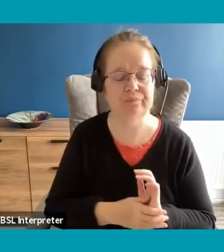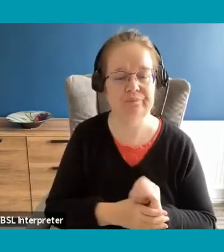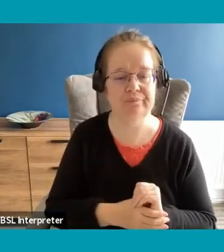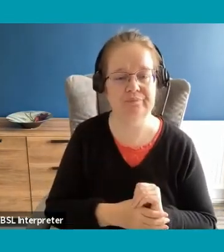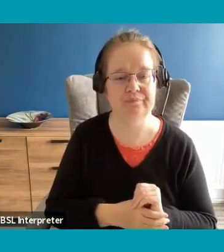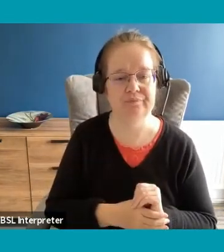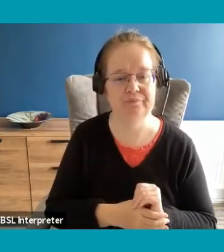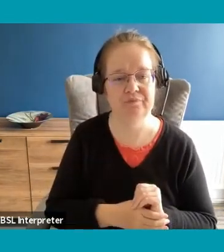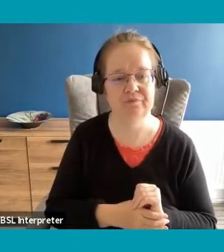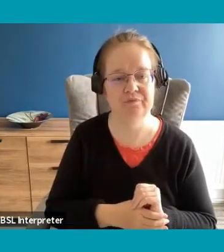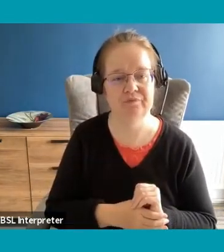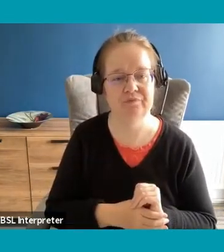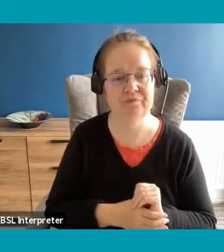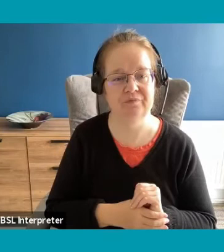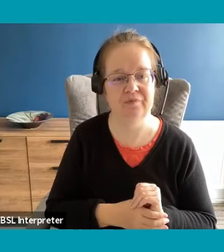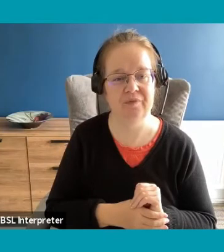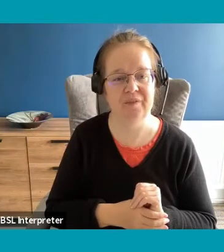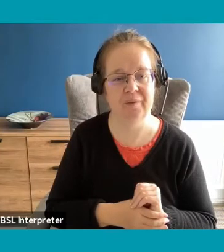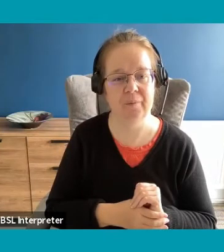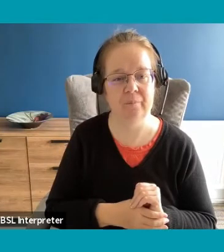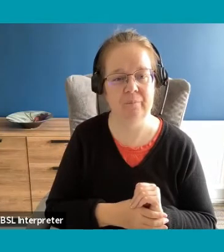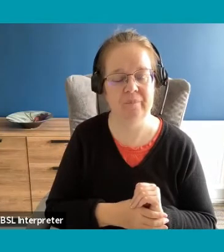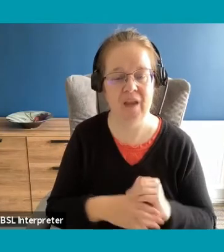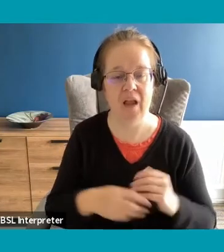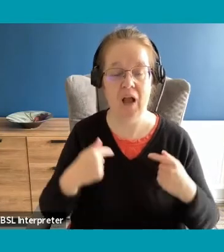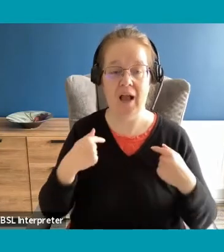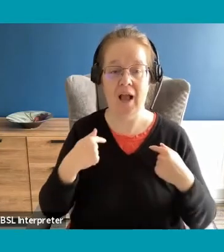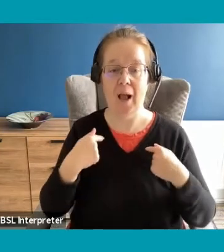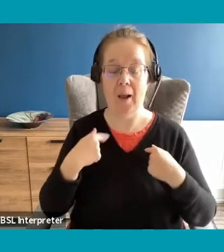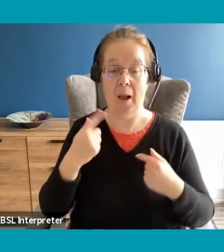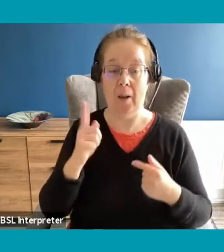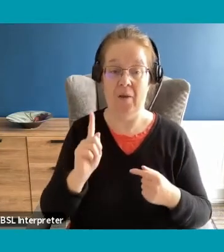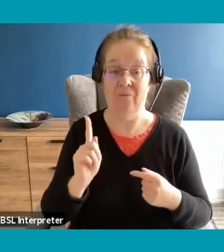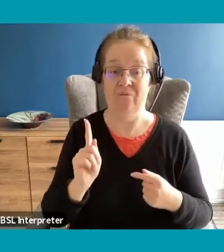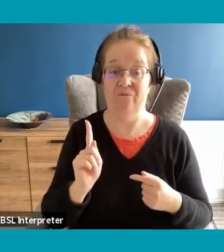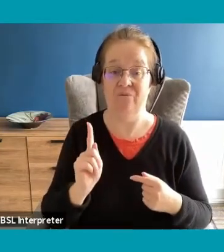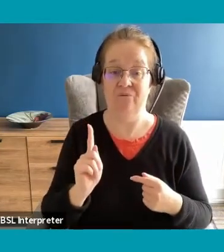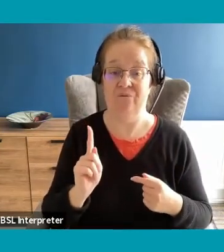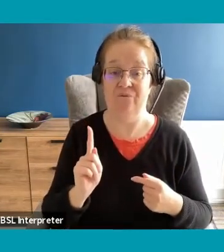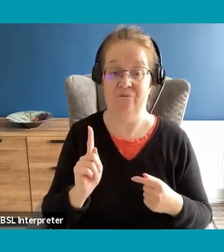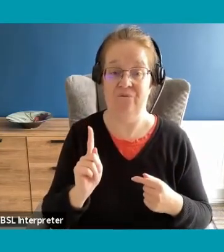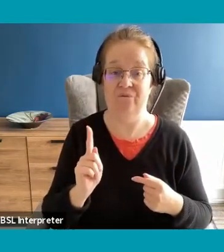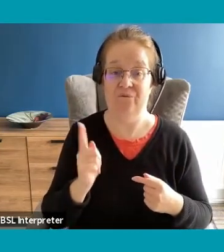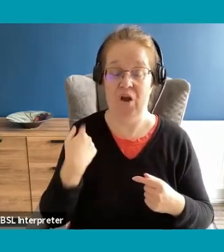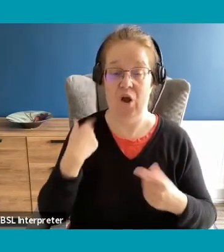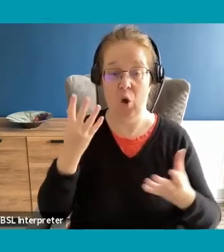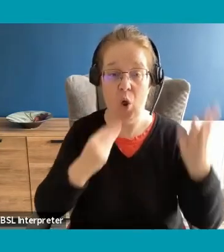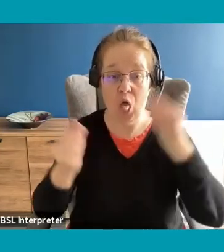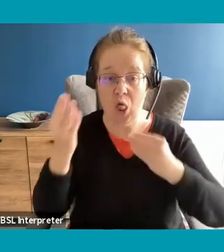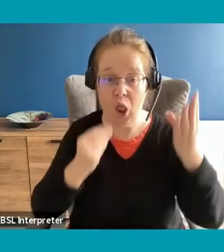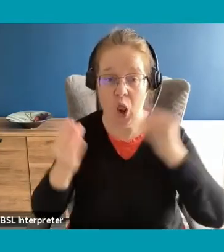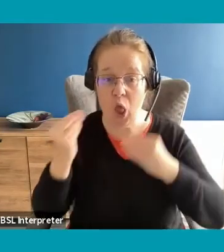it's being a good, wonderful experience to be honest. So I've been learning all sorts of new things,